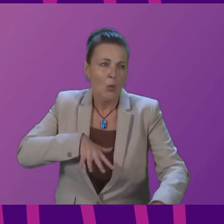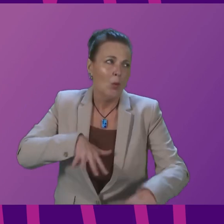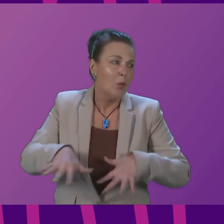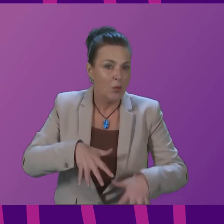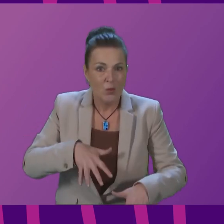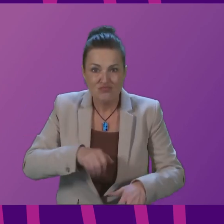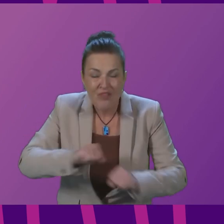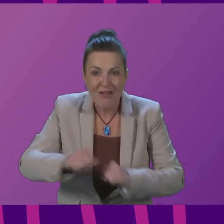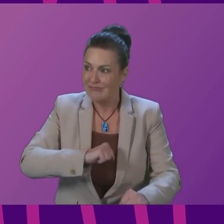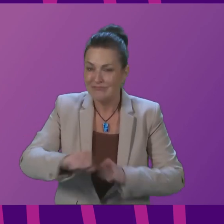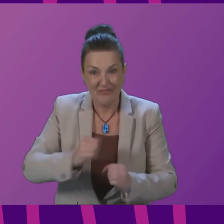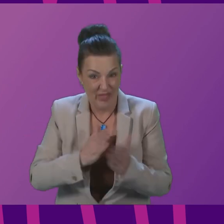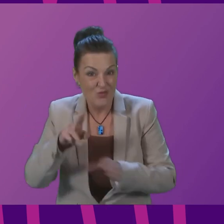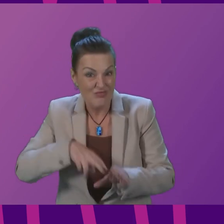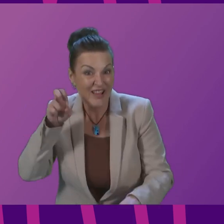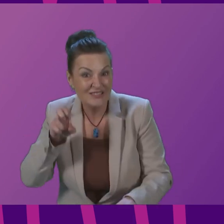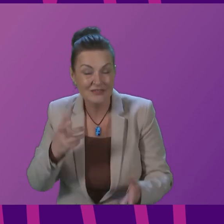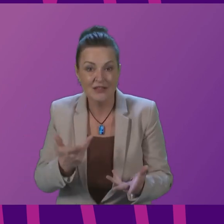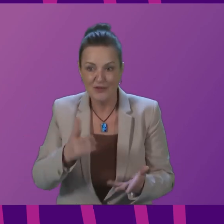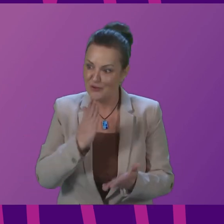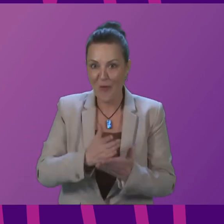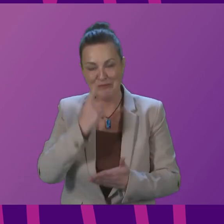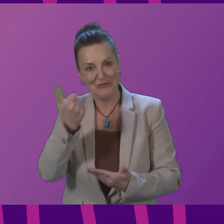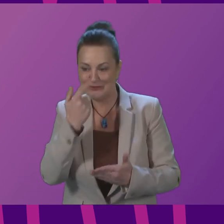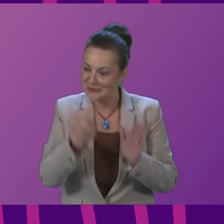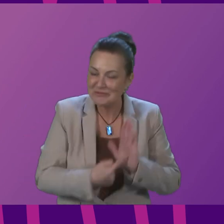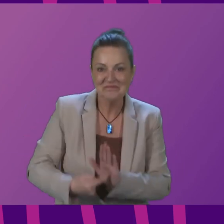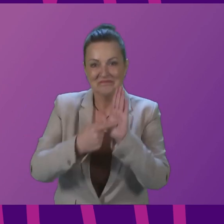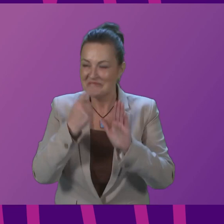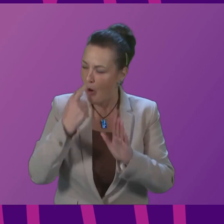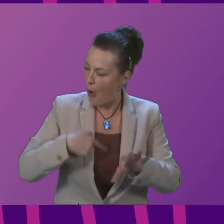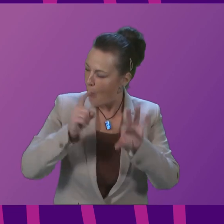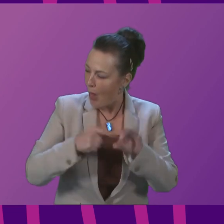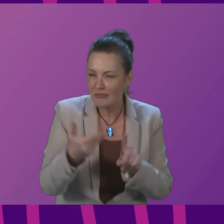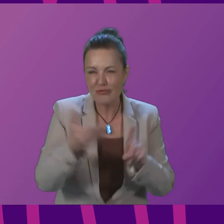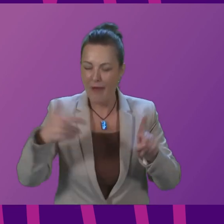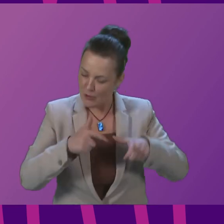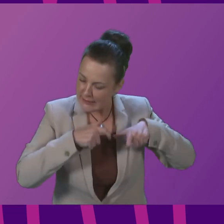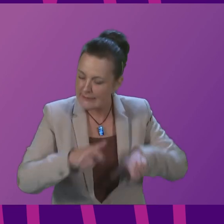that our investment in delivering innovation, sustainability and quality has been recognised internationally.